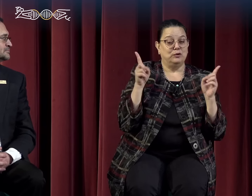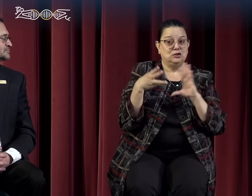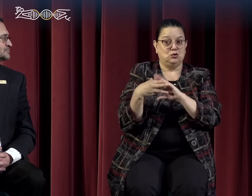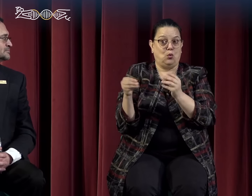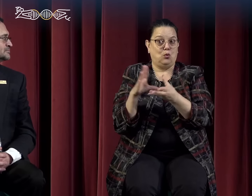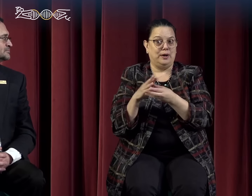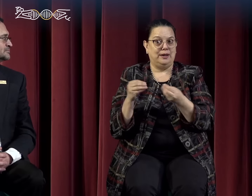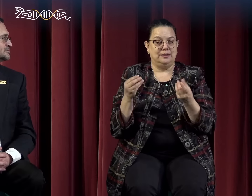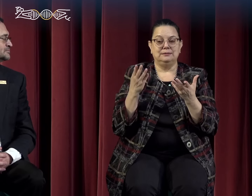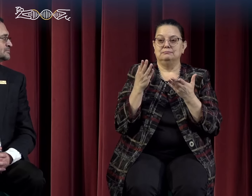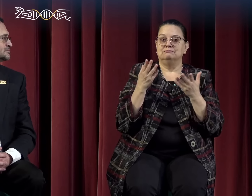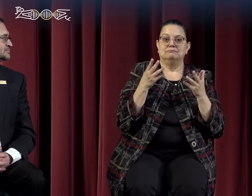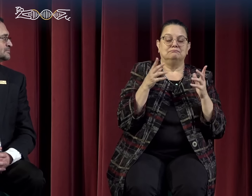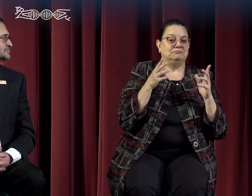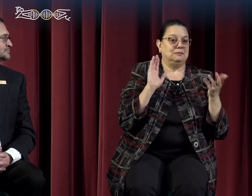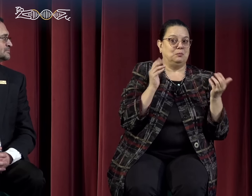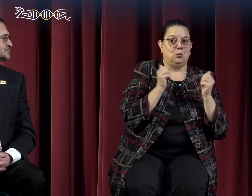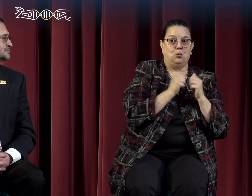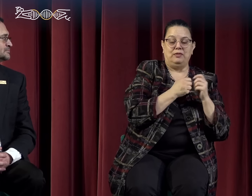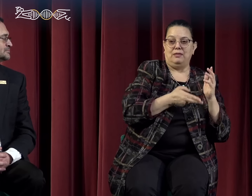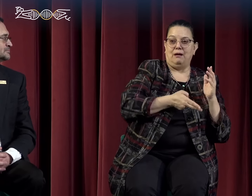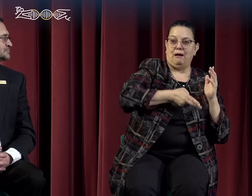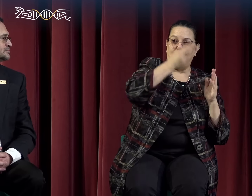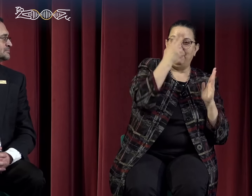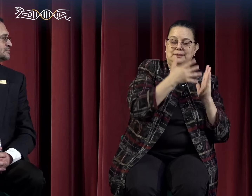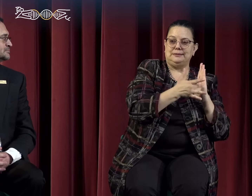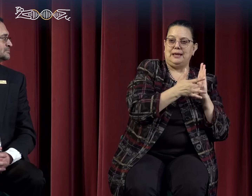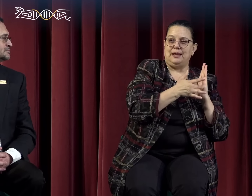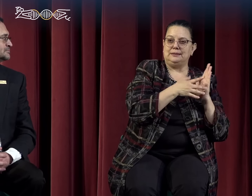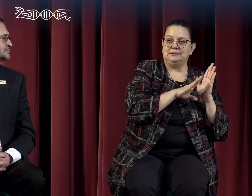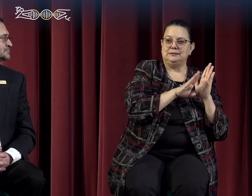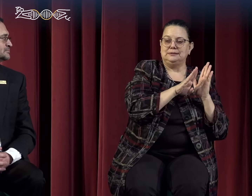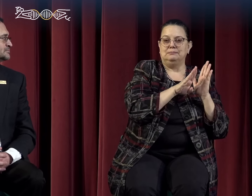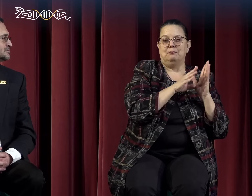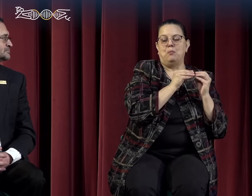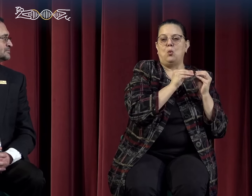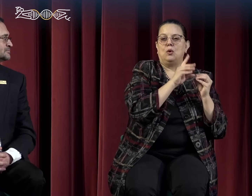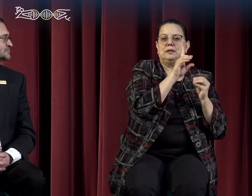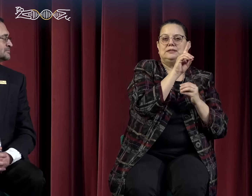countries may be very different story as opposed to technically more